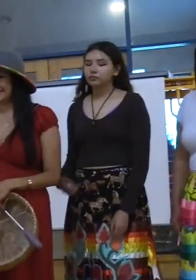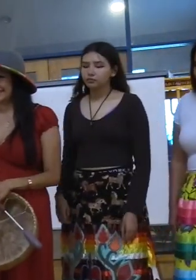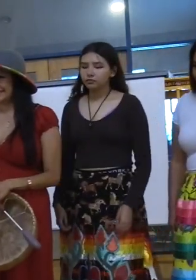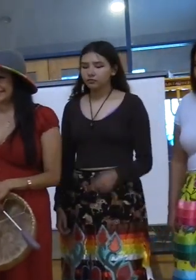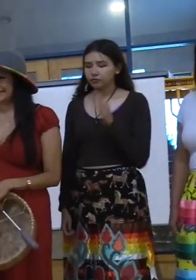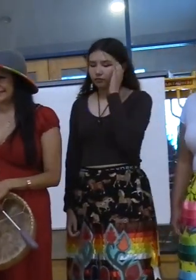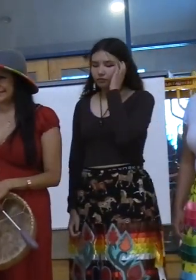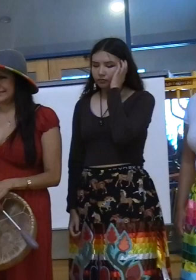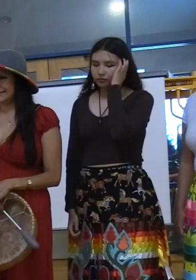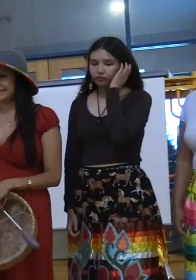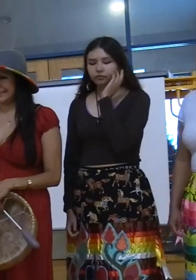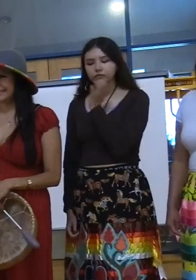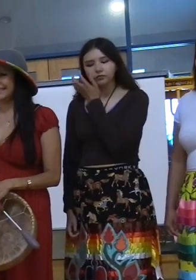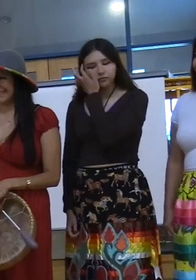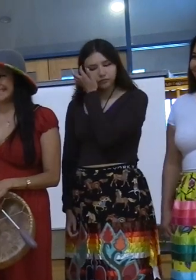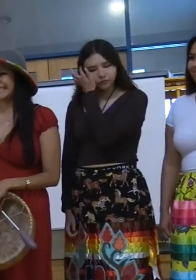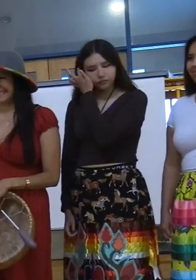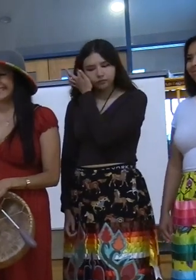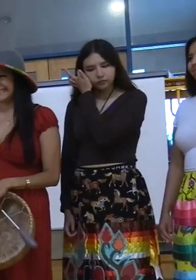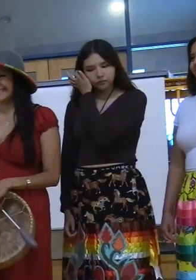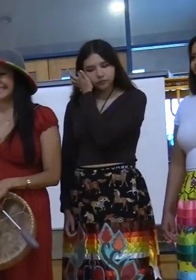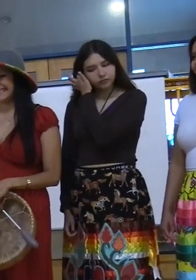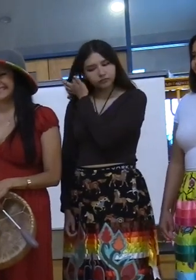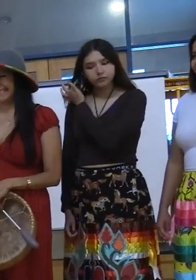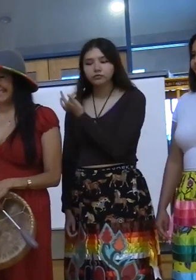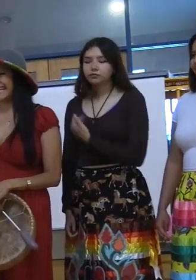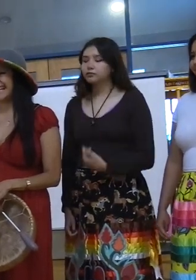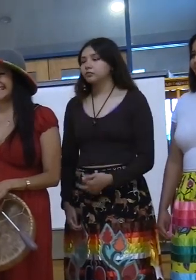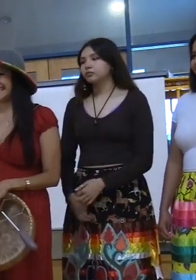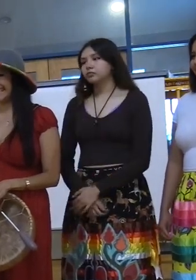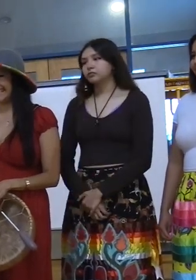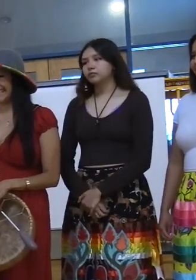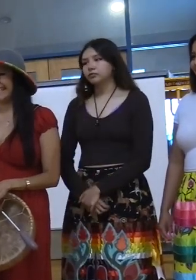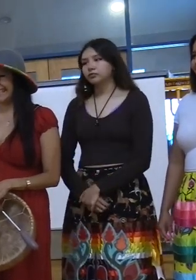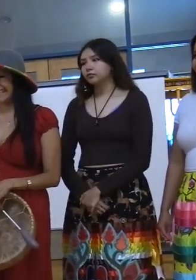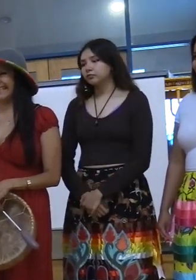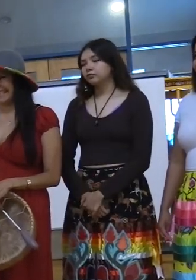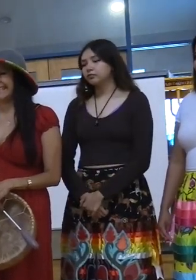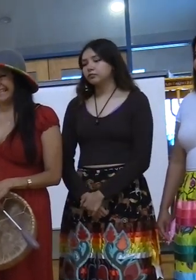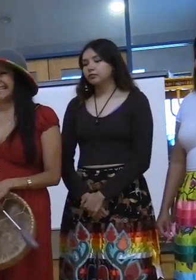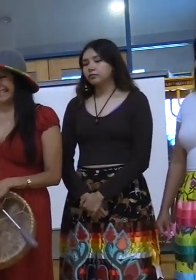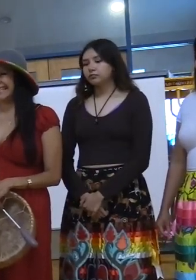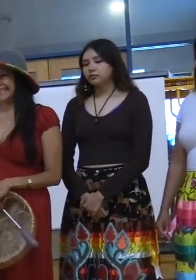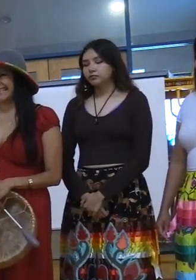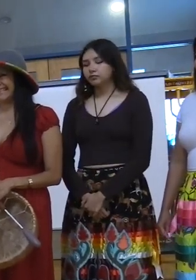Some I've met, those I've walked with for many years, and those I continue to walk.